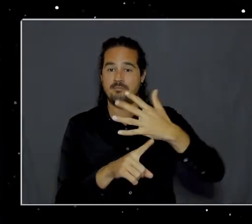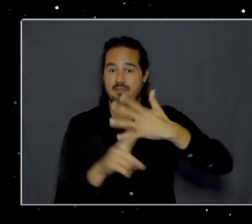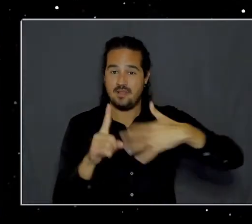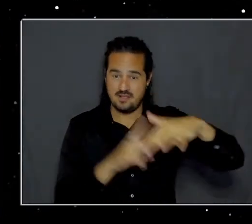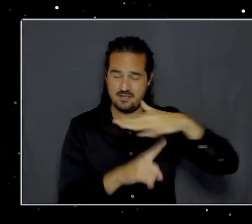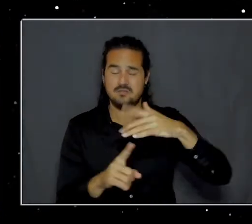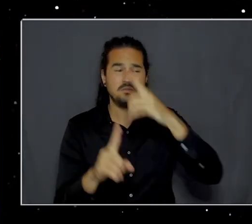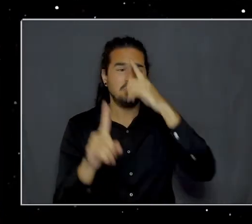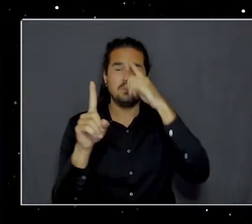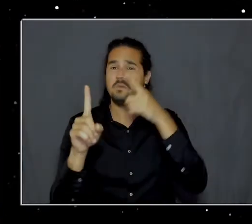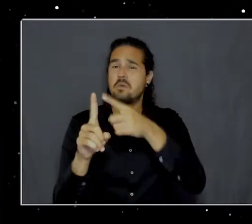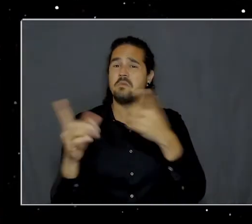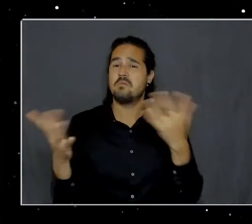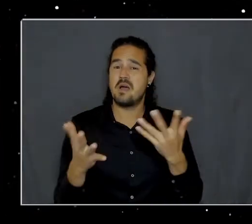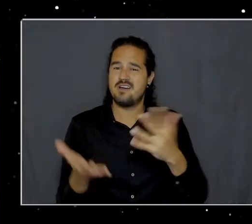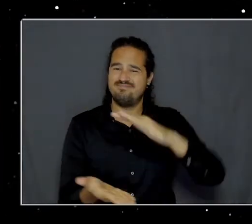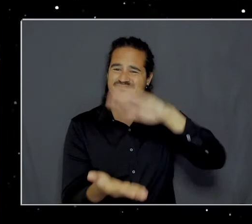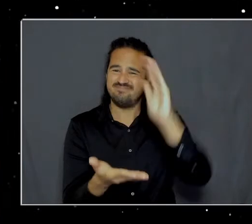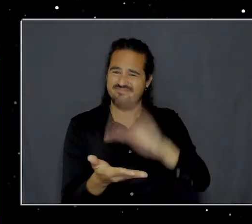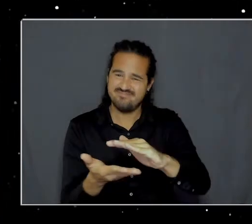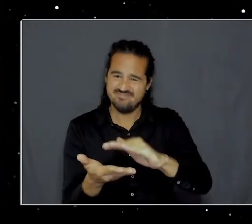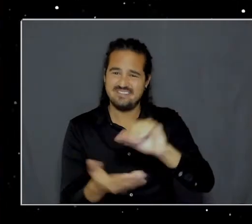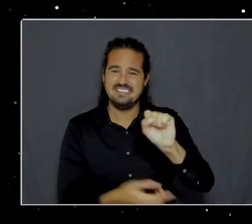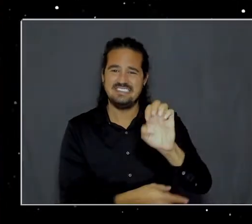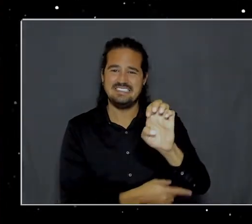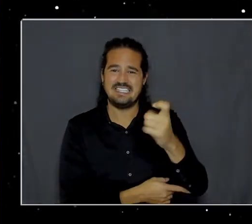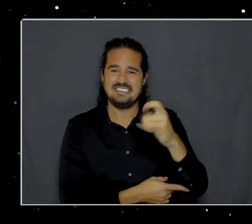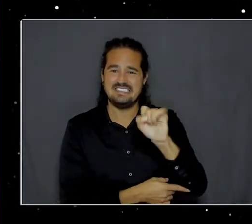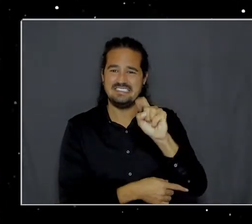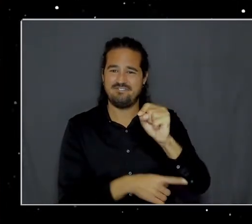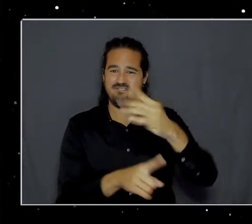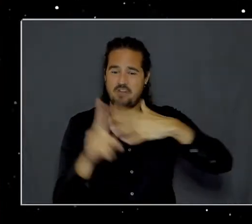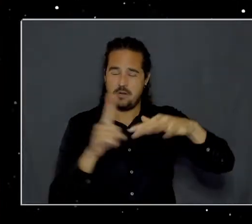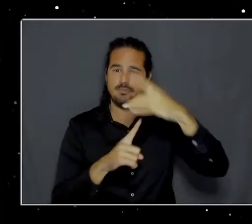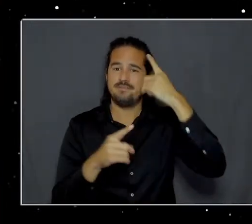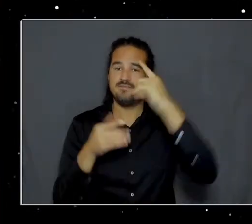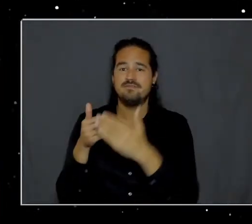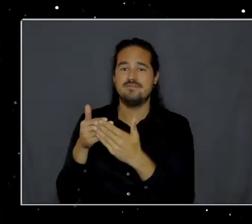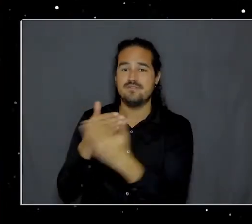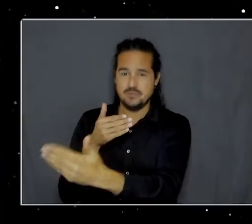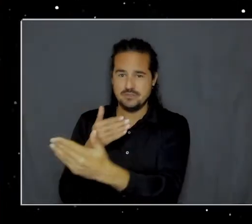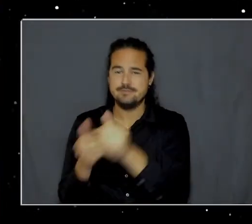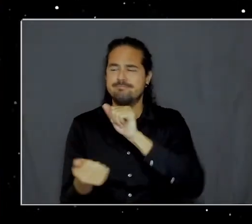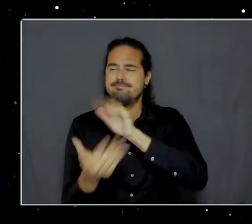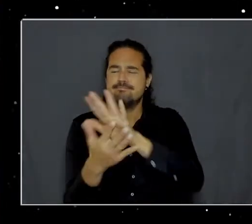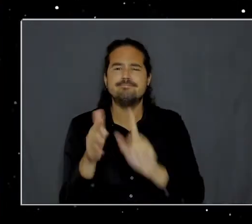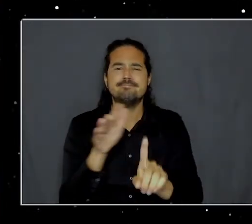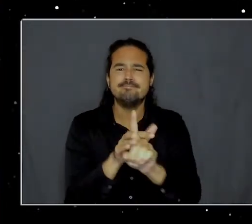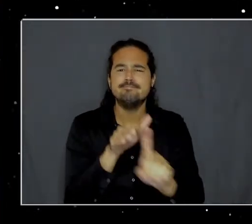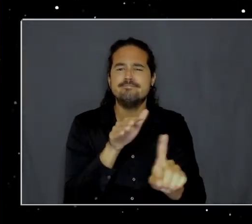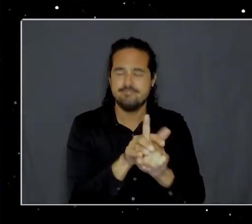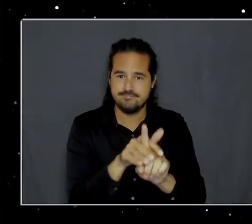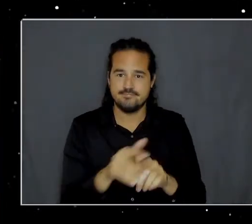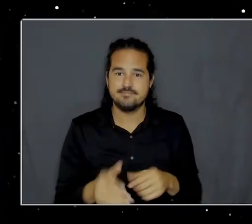YOU KNOW, MORE TO COME. JEANNIE YANDEL: YES, YES. INDEED. EULA SCOTT BYNOE: ALONG WITH TONIGHT'S. JEANNIE YANDEL: YES.